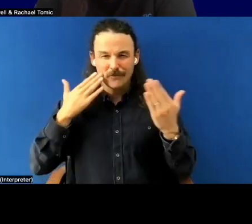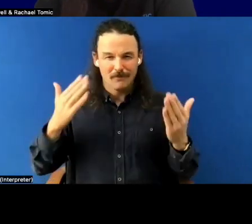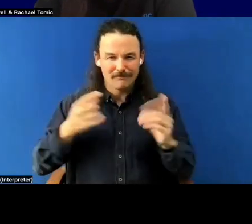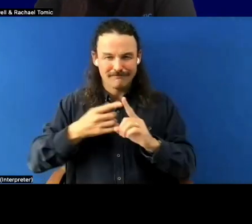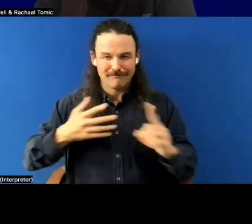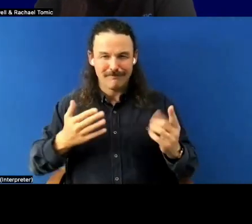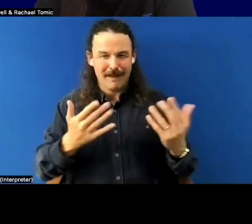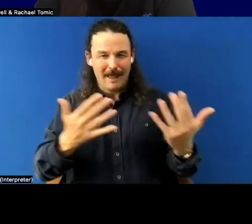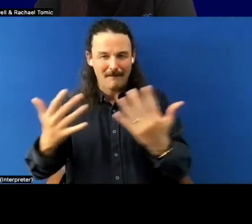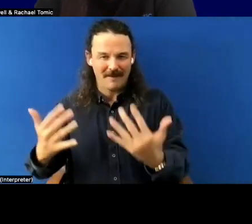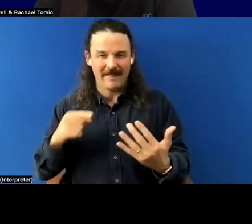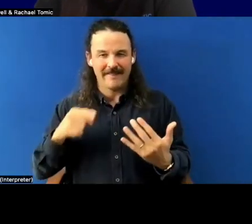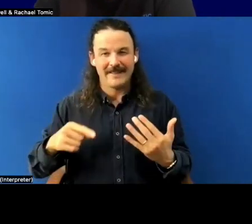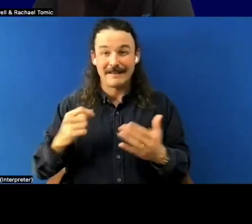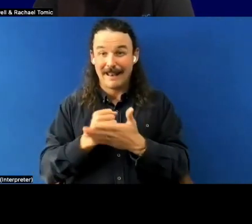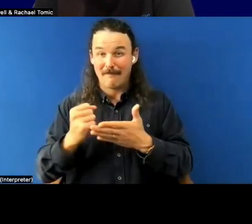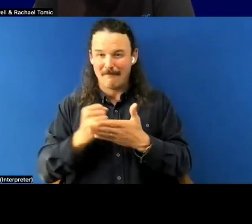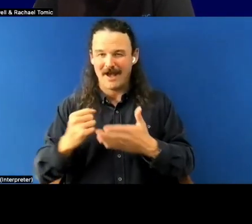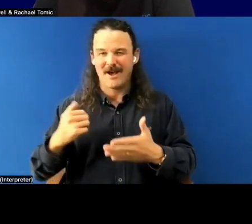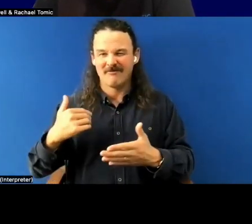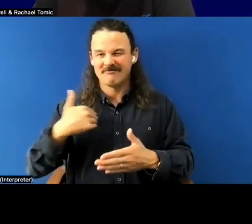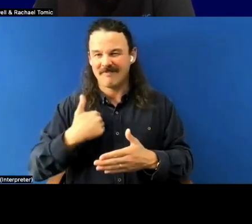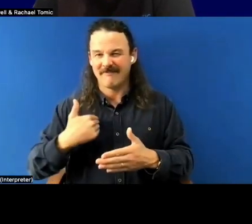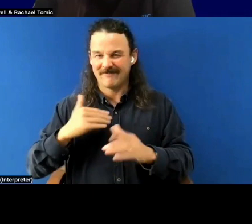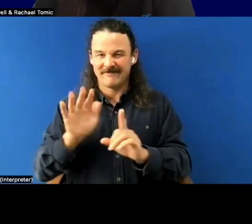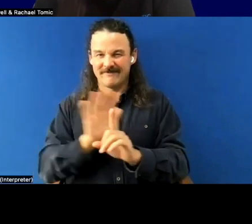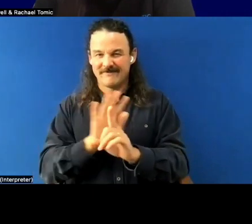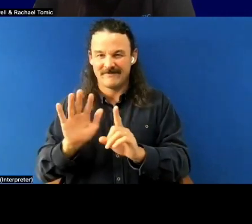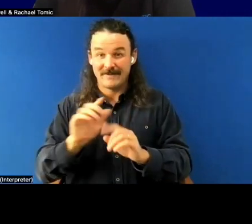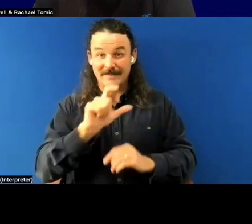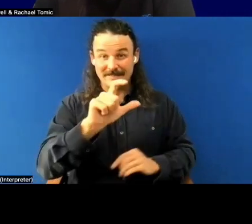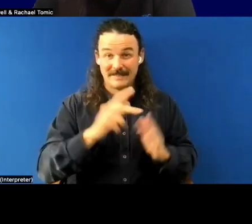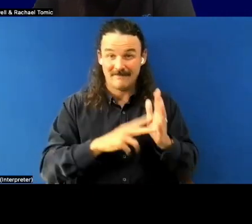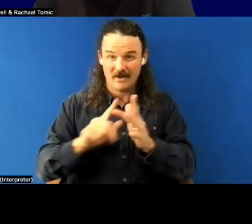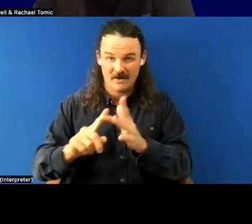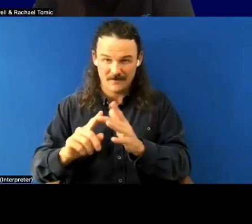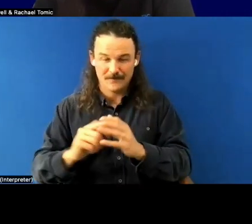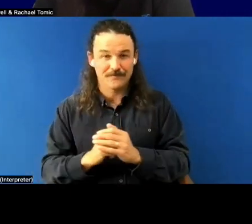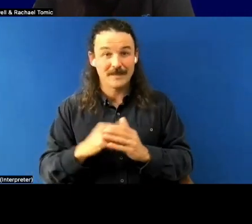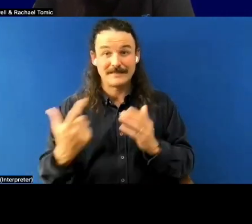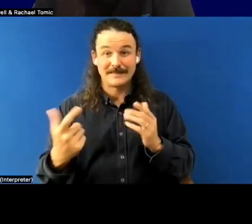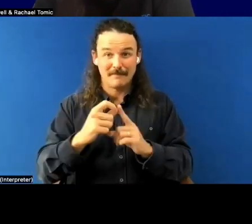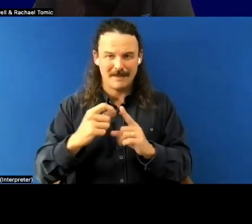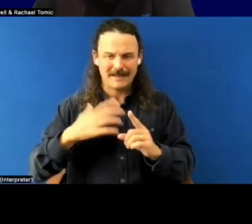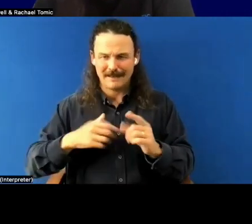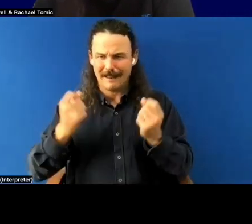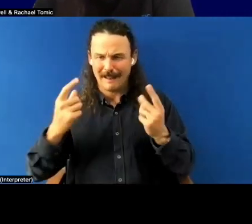Further understanding about CVI and cerebral palsy is needed to ensure all professionals working with